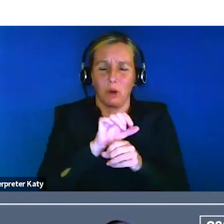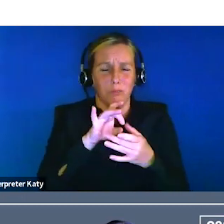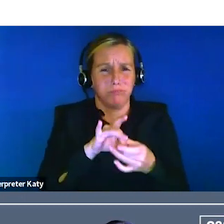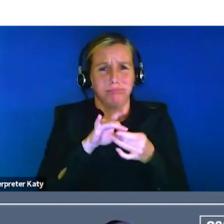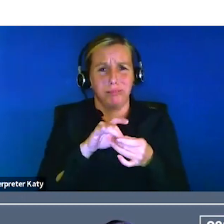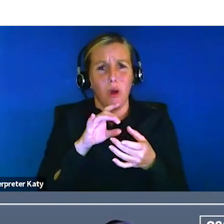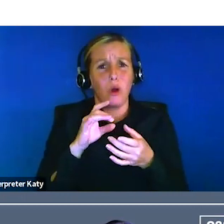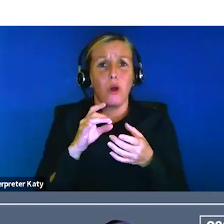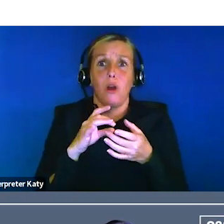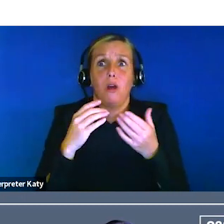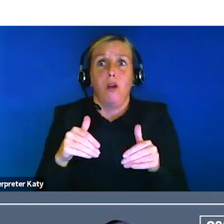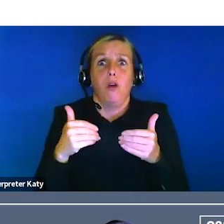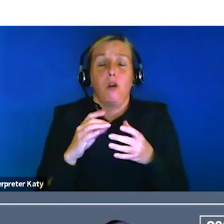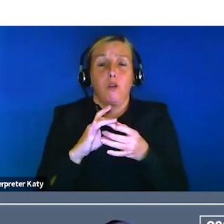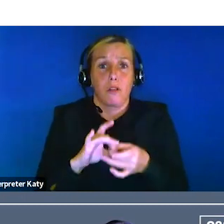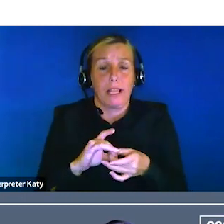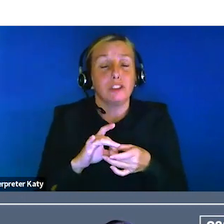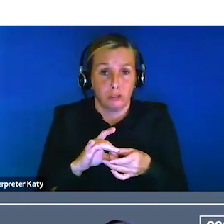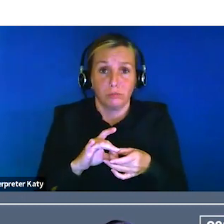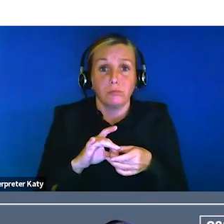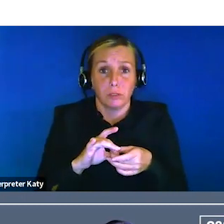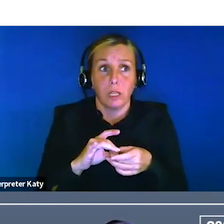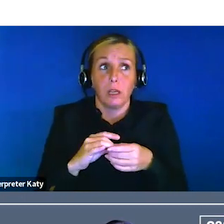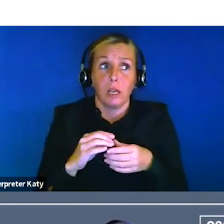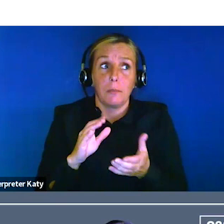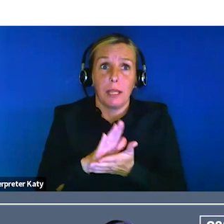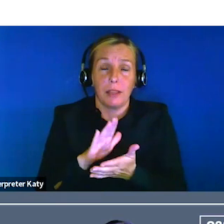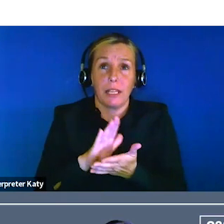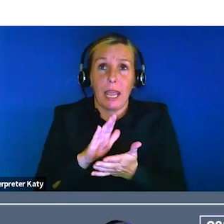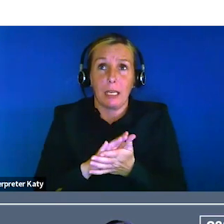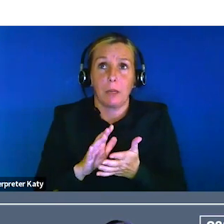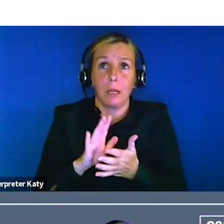there were times that there were people that I knew of, but the Policy Academy